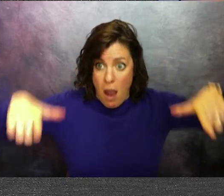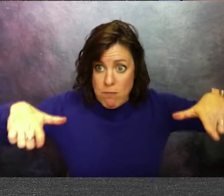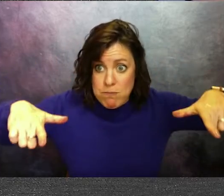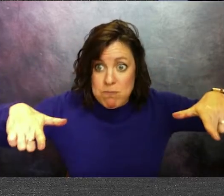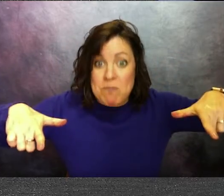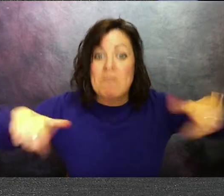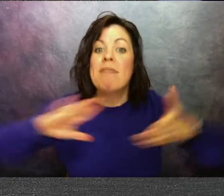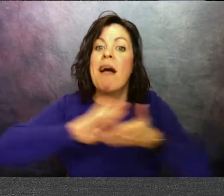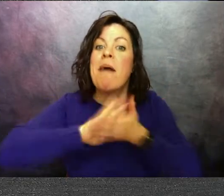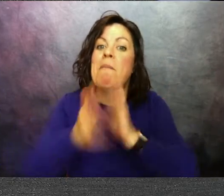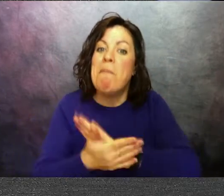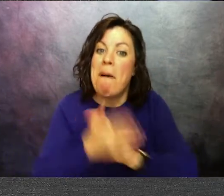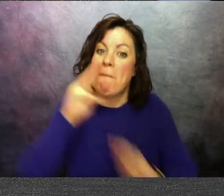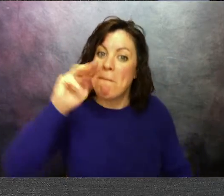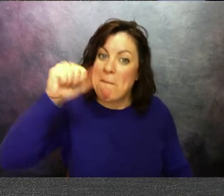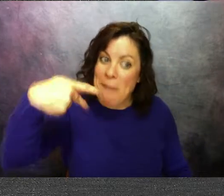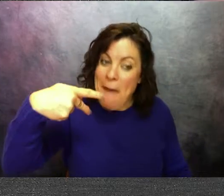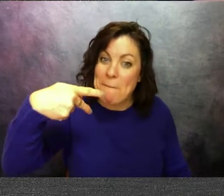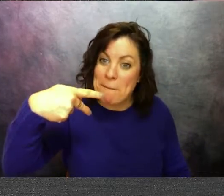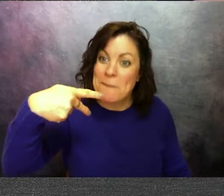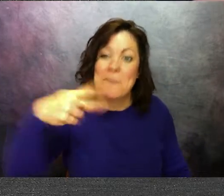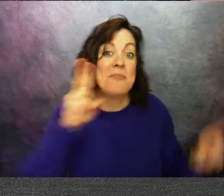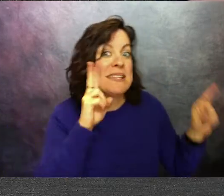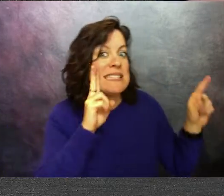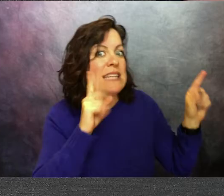you could make it into a map like this one, let's see her map.